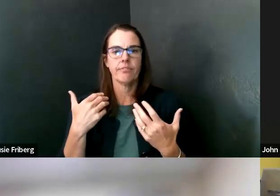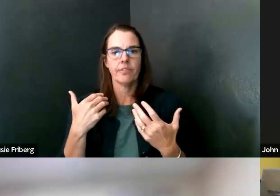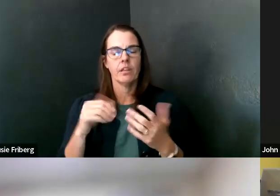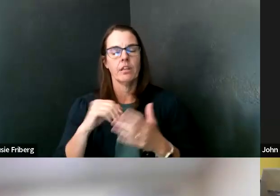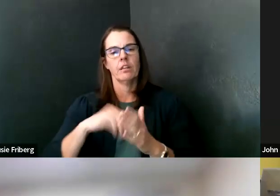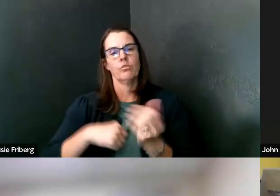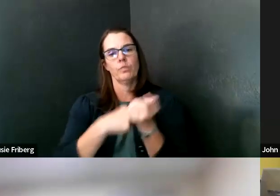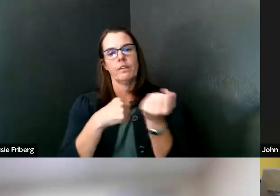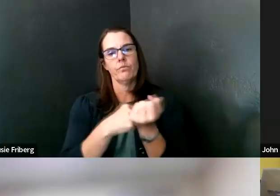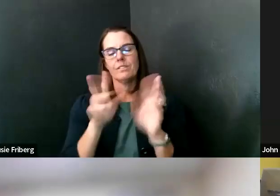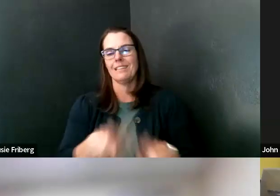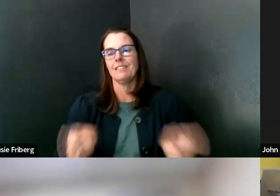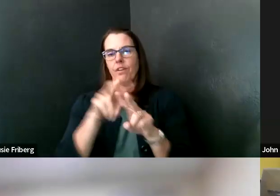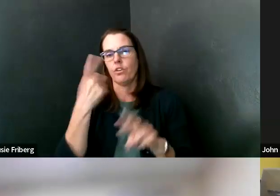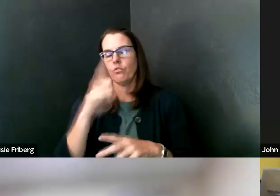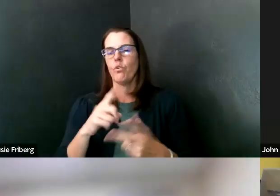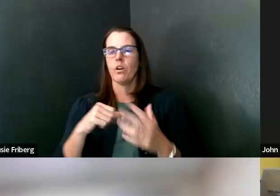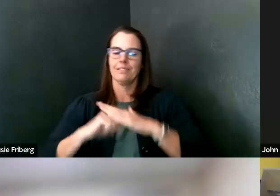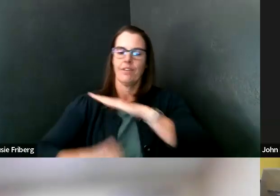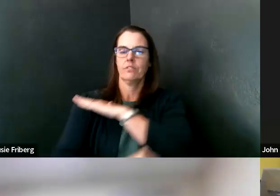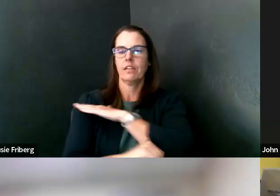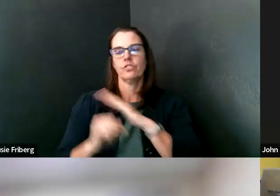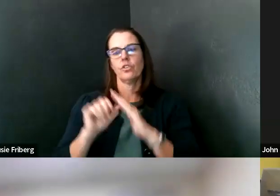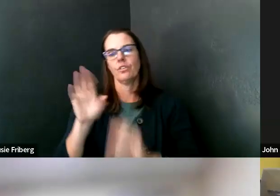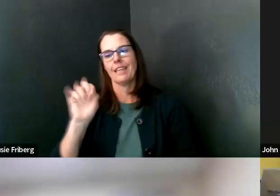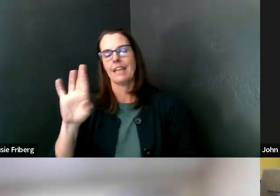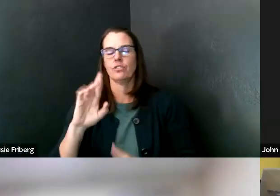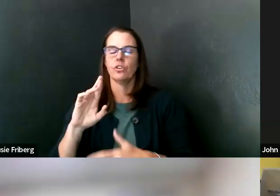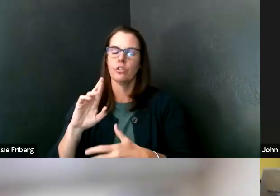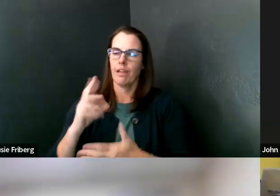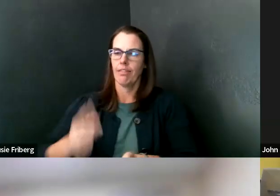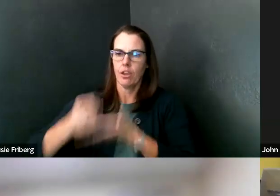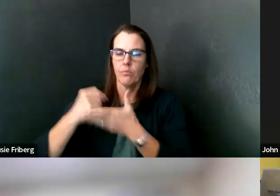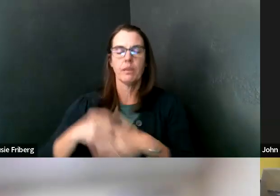its value as a foundational oncology therapy. Merk strongly opposes the selection of Keytruda